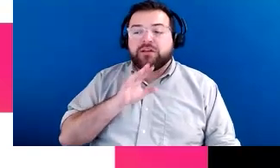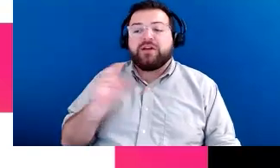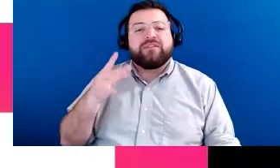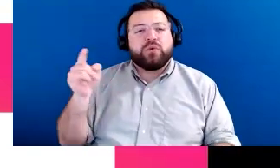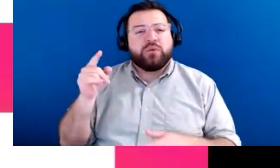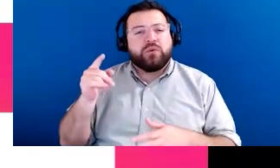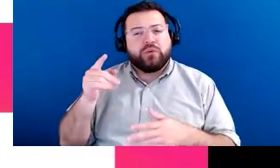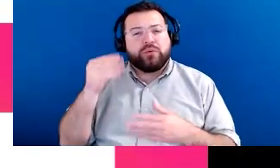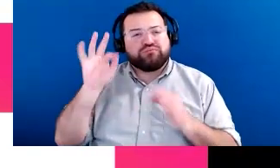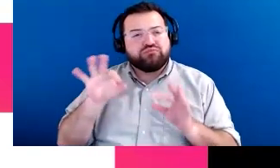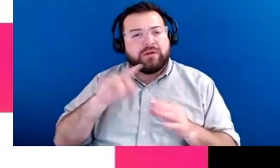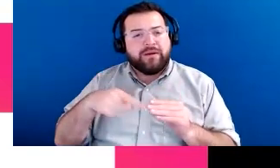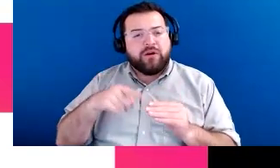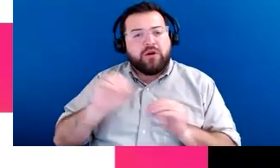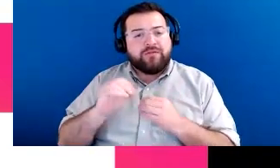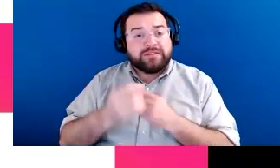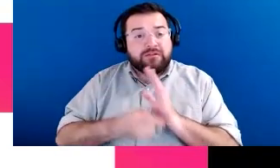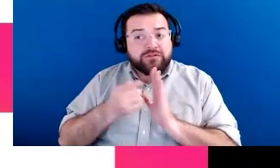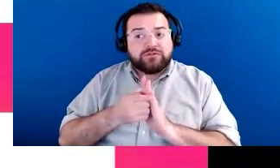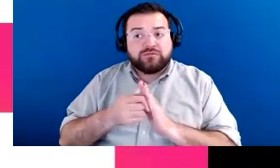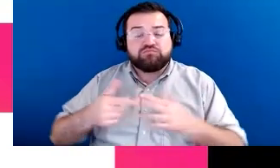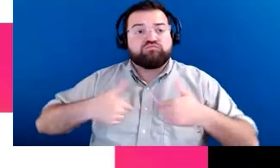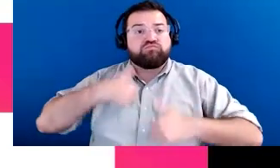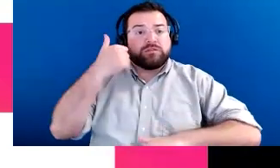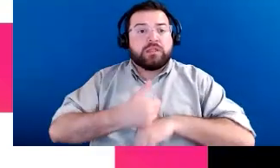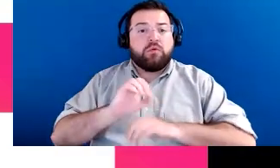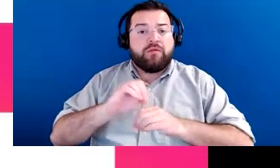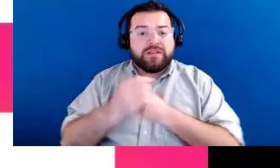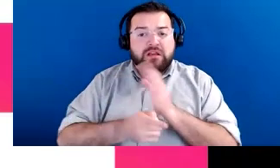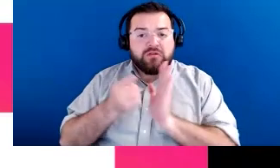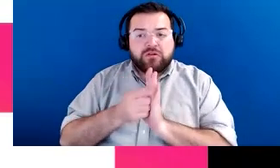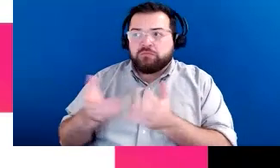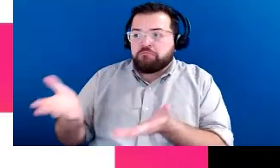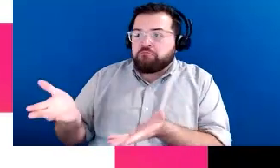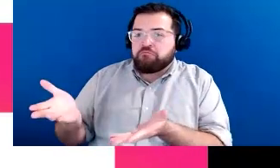what if students don't show up to your office hours? That's okay. You are still allowing them